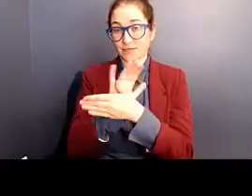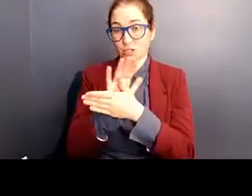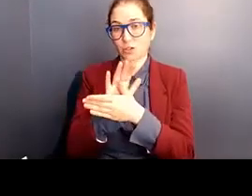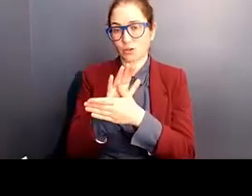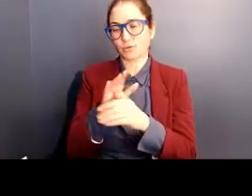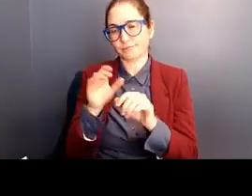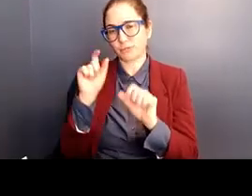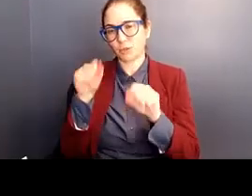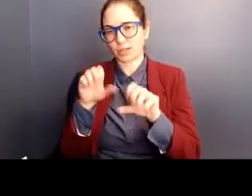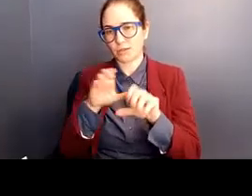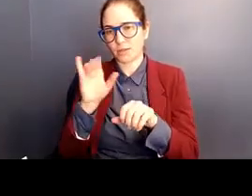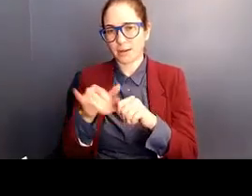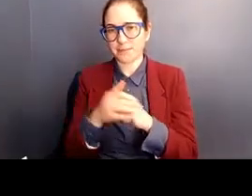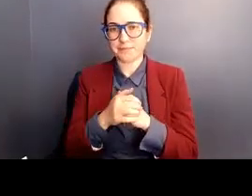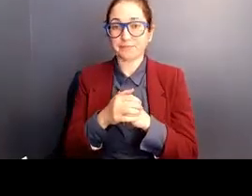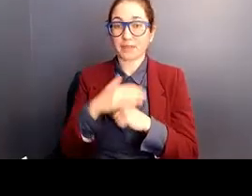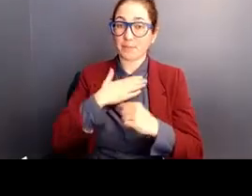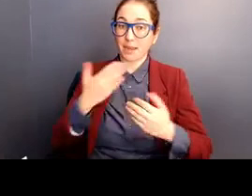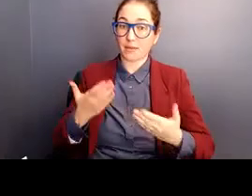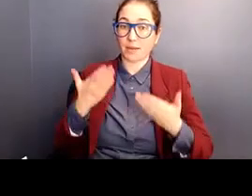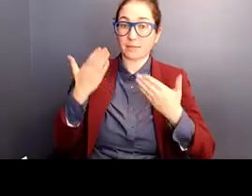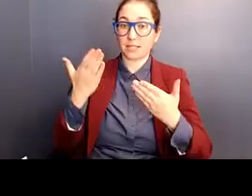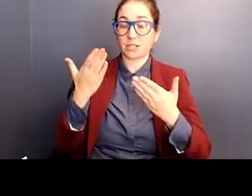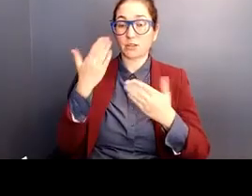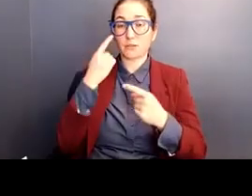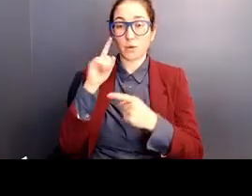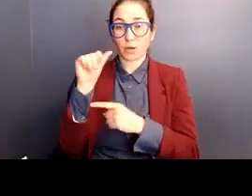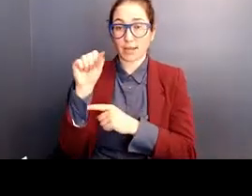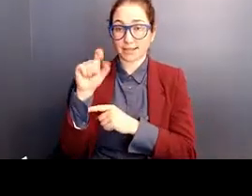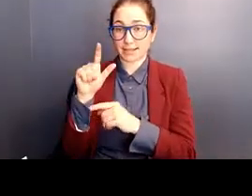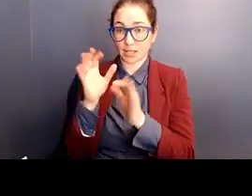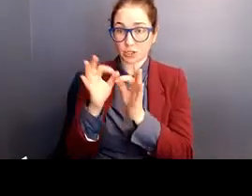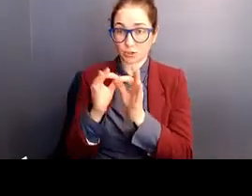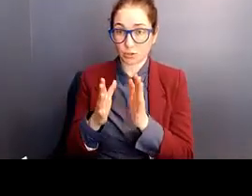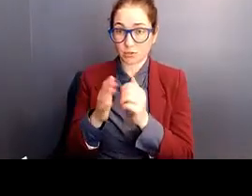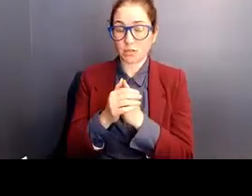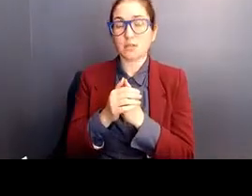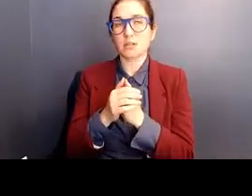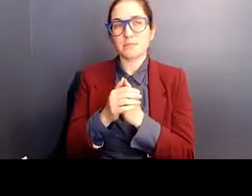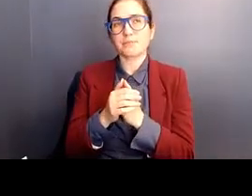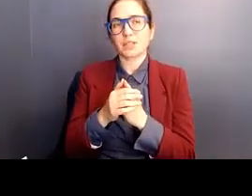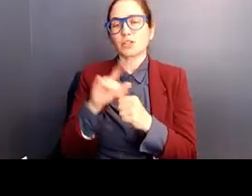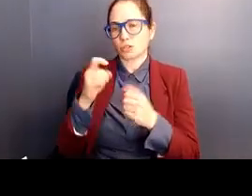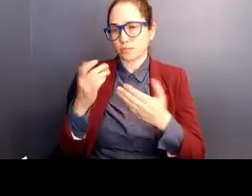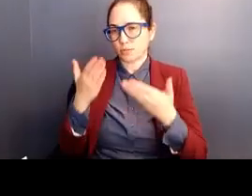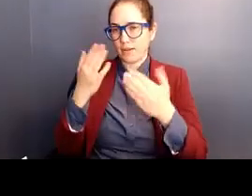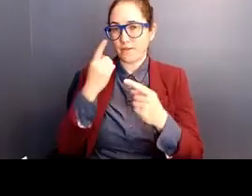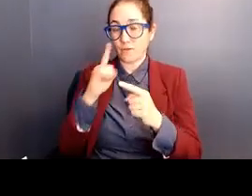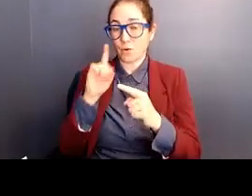My recommendation when it comes to American Sign Language interpretation is to provide that for your largest events or for